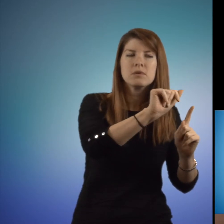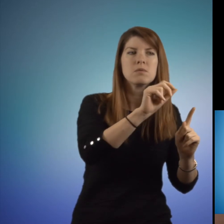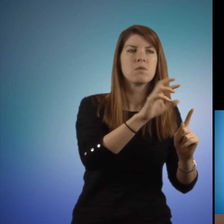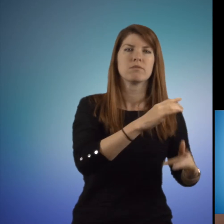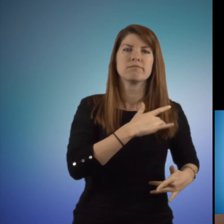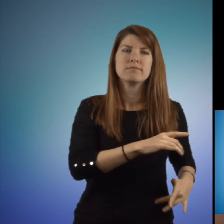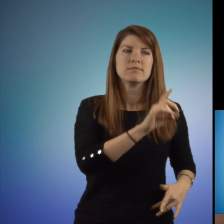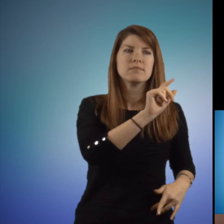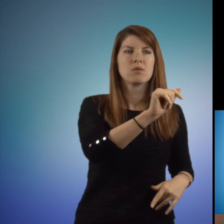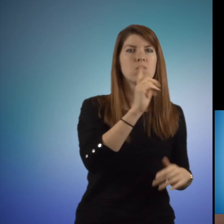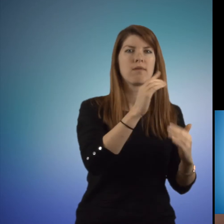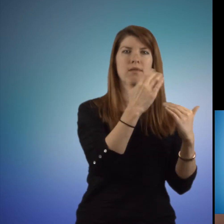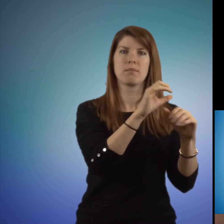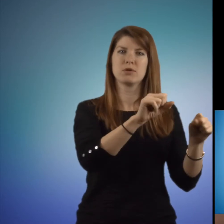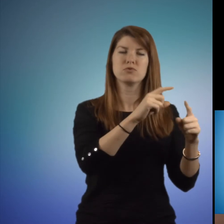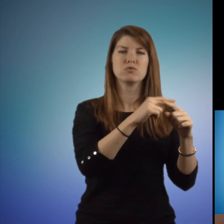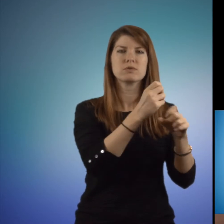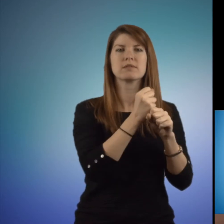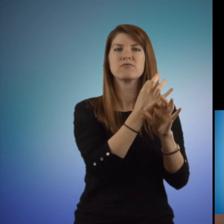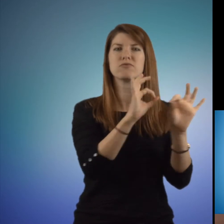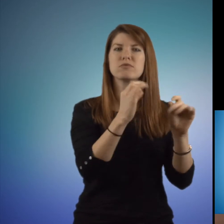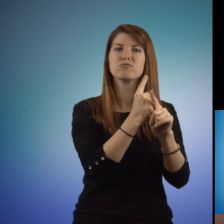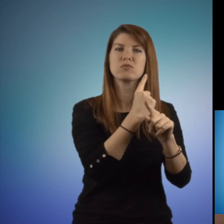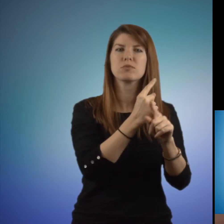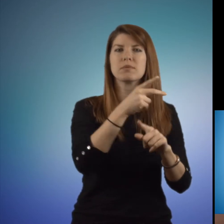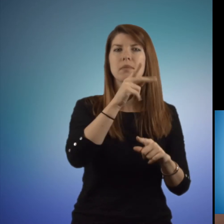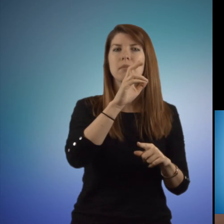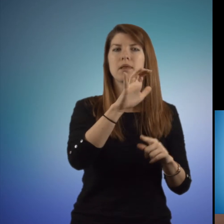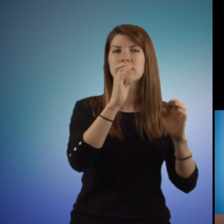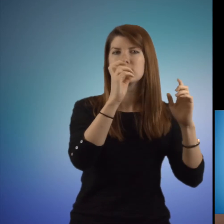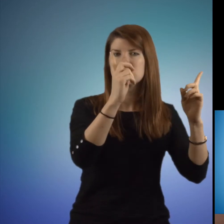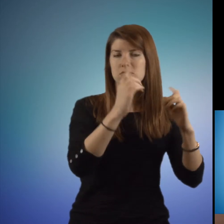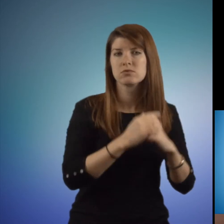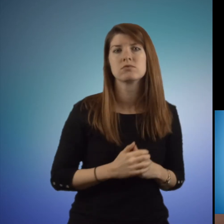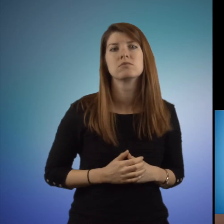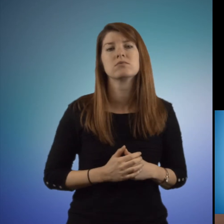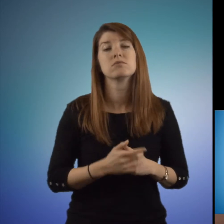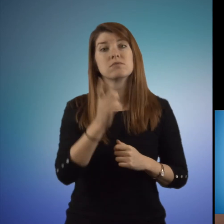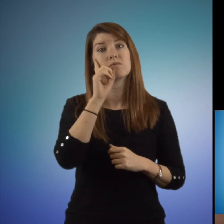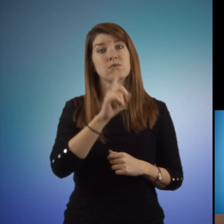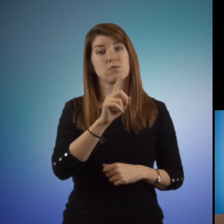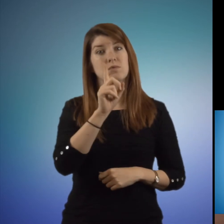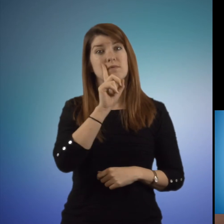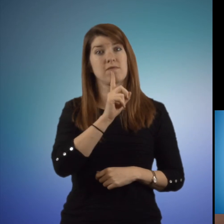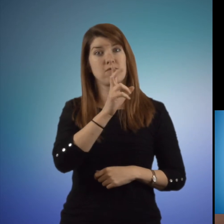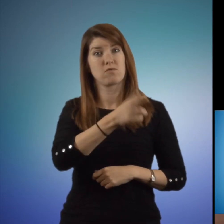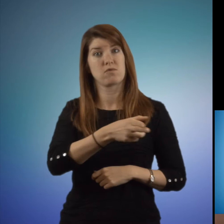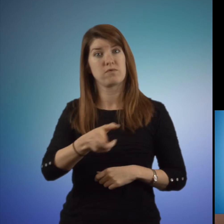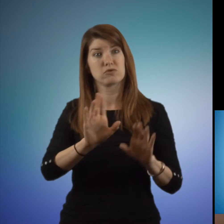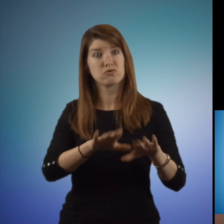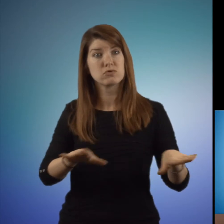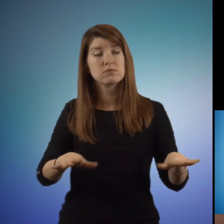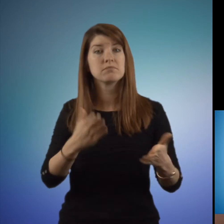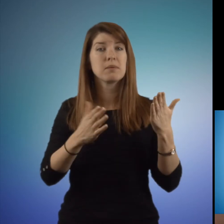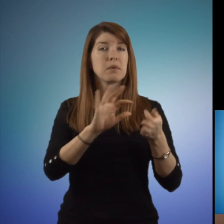and appropriate public education. And for deaf and hard of hearing children, sometimes this is interpreted slightly differently